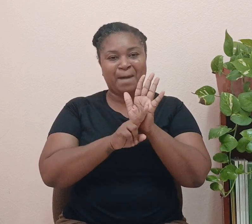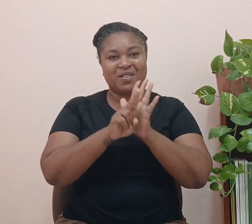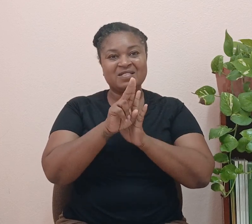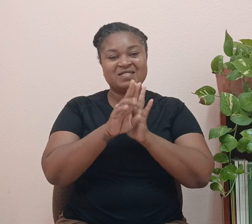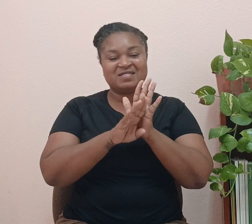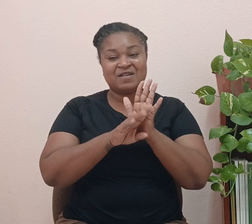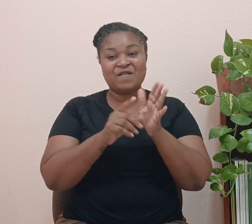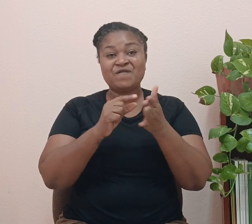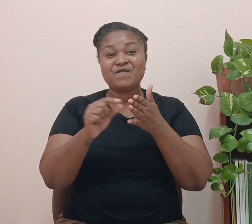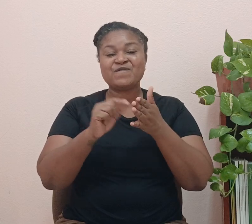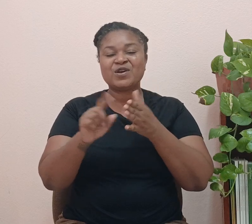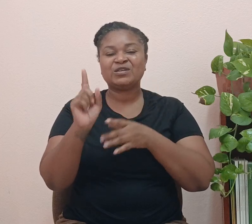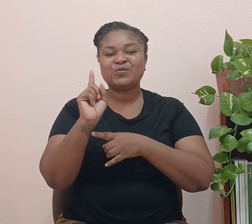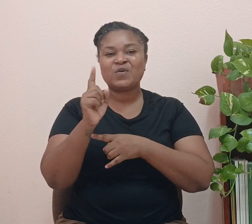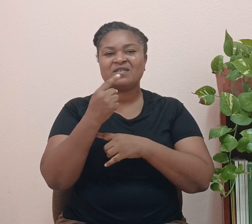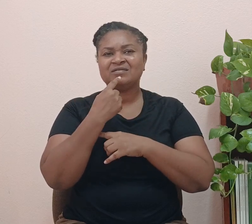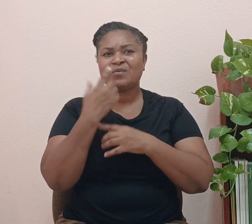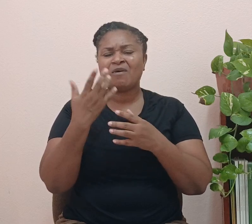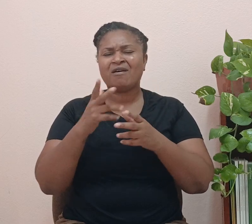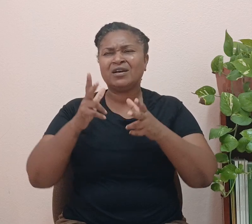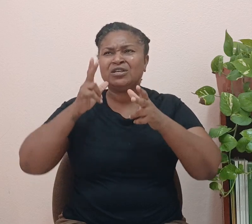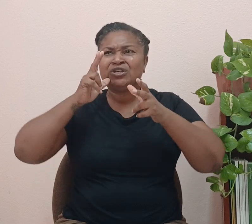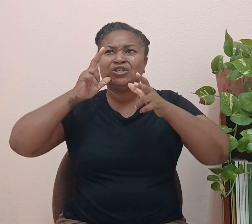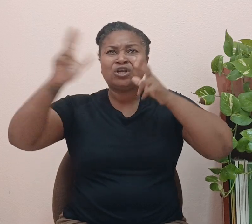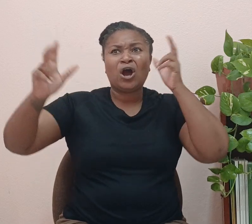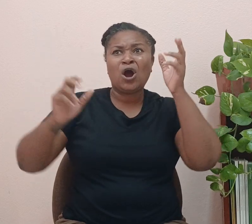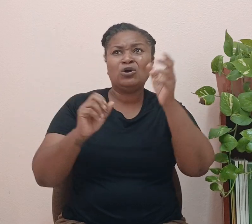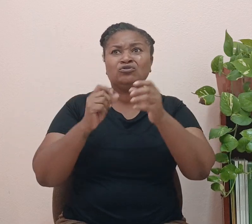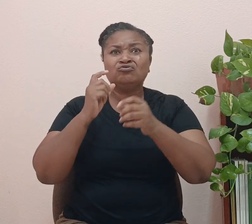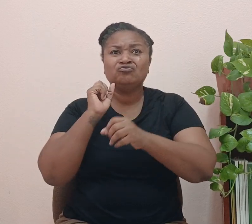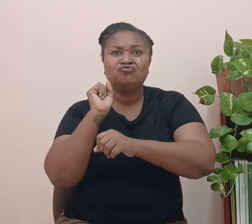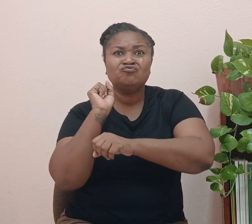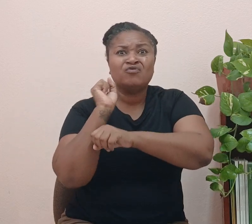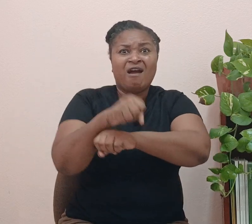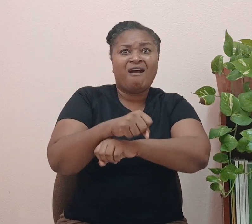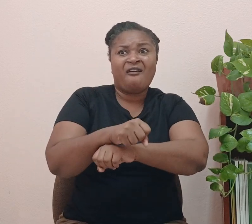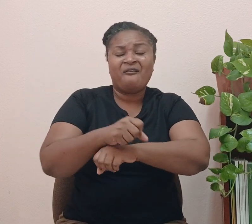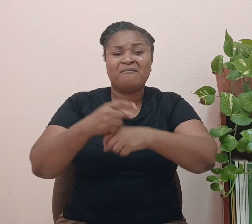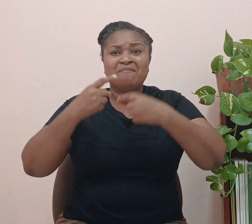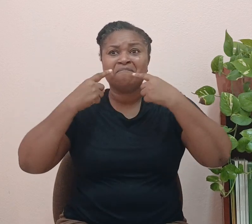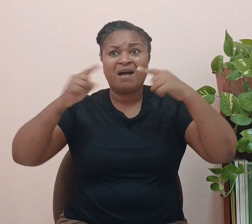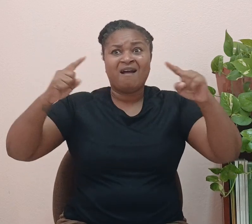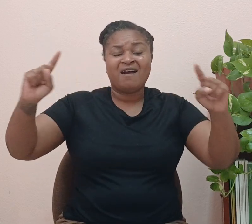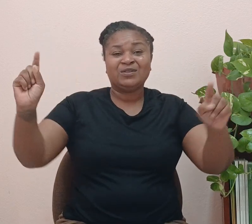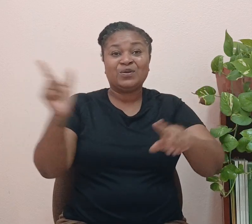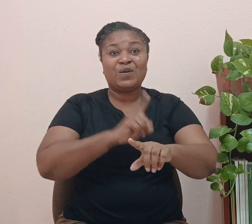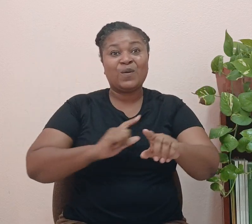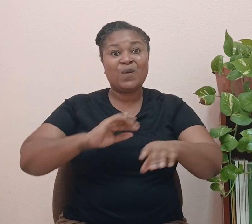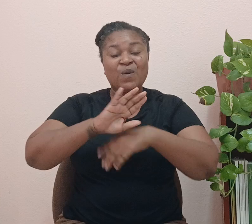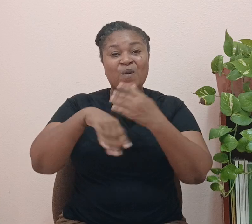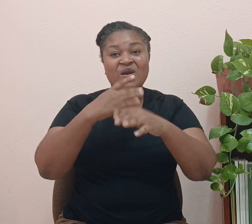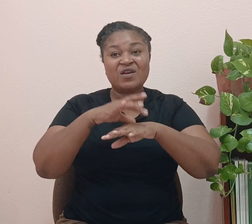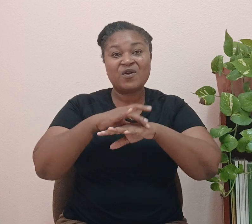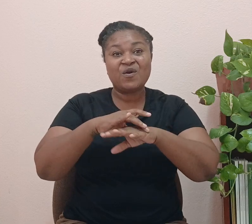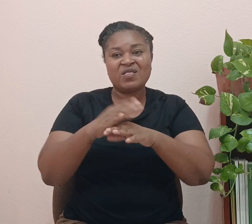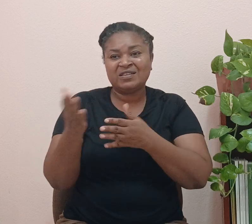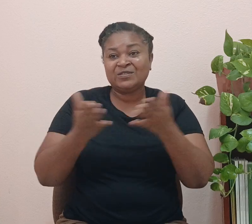Psalm 100 A psalm of thanks. 100 Shout triumphantly to the LORD, all the earth! 2 Serve the LORD with celebration!